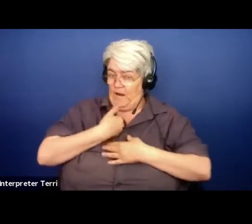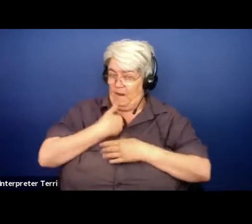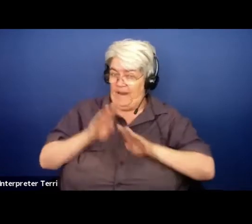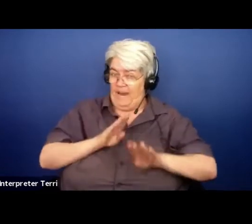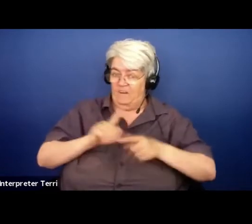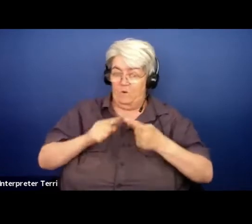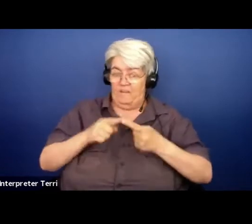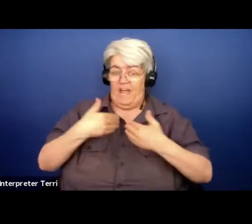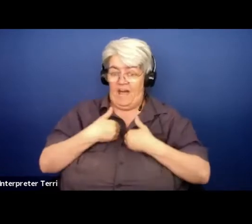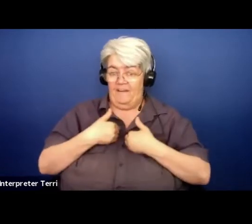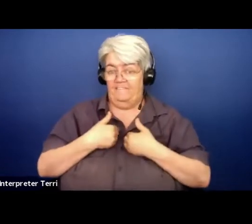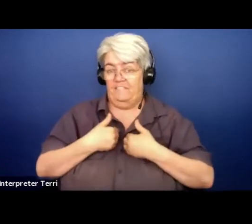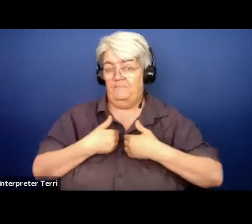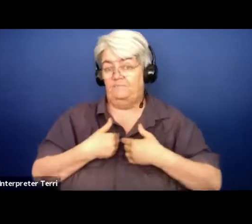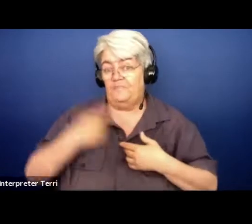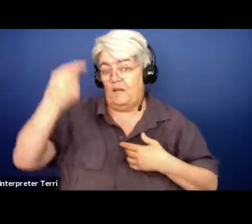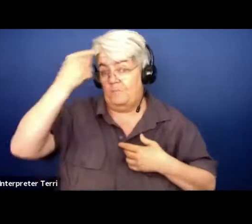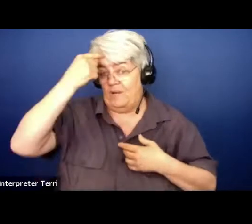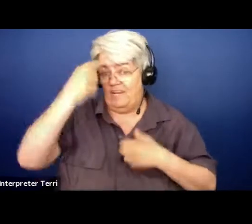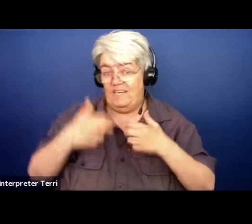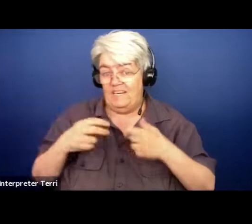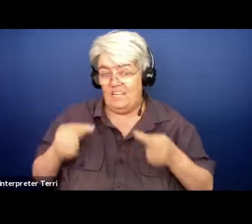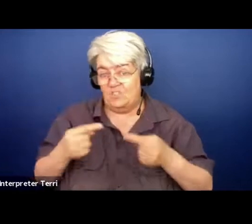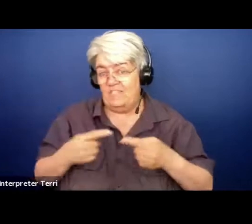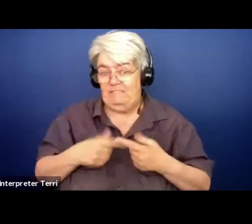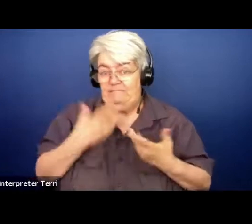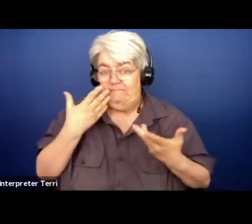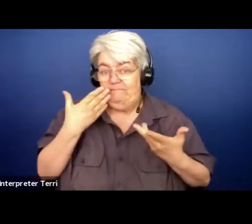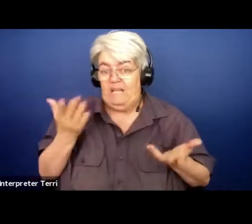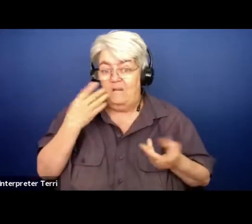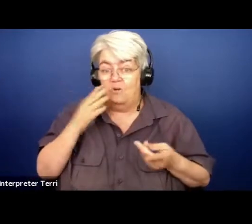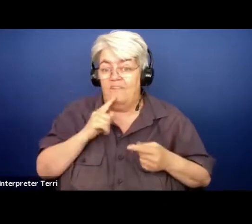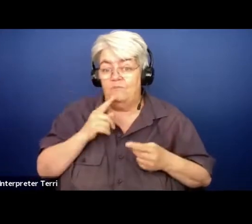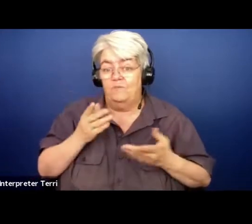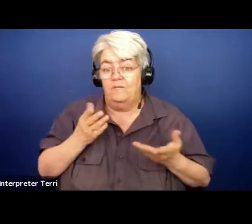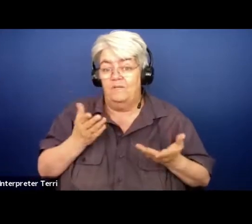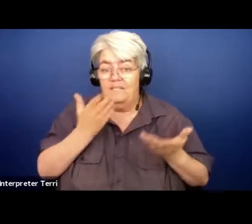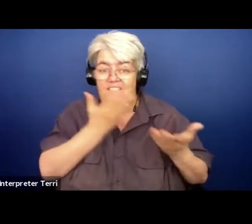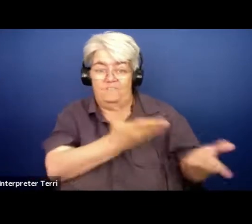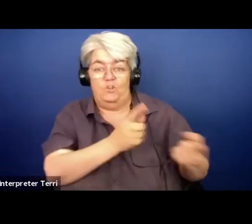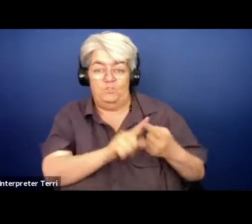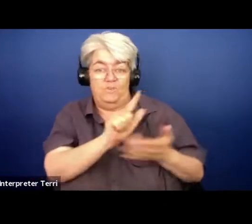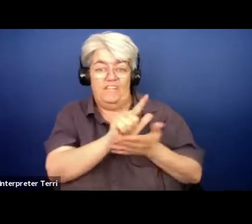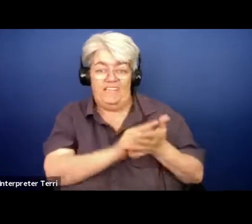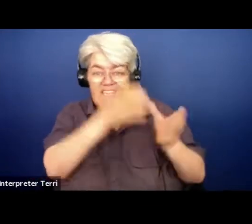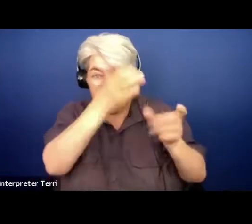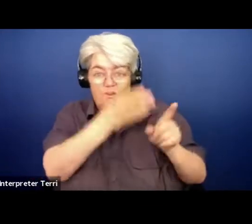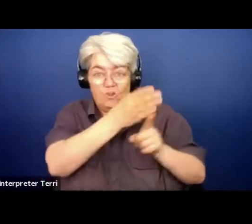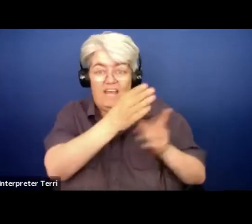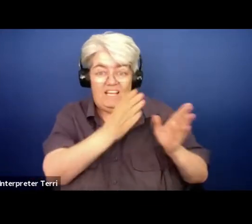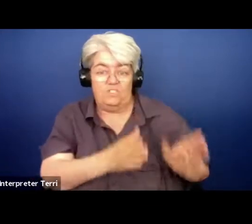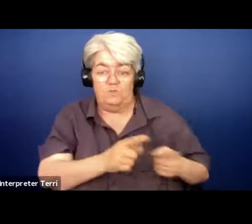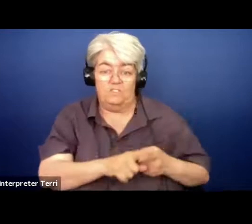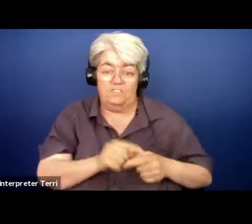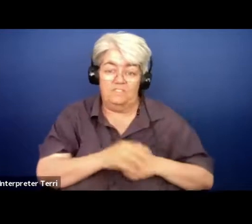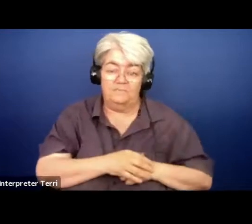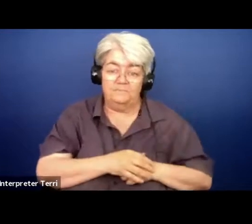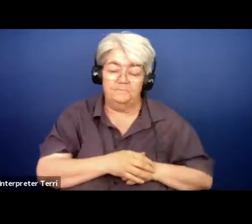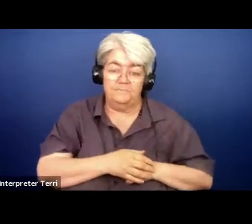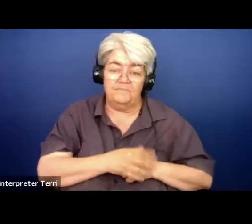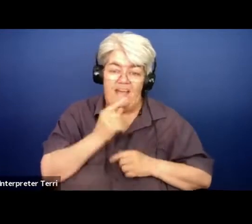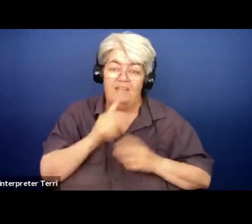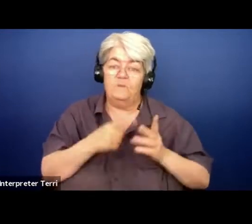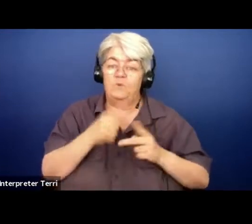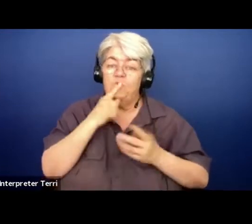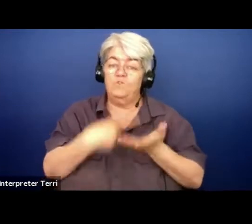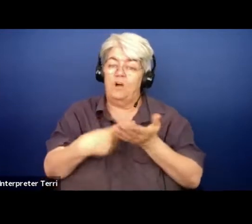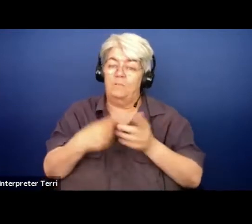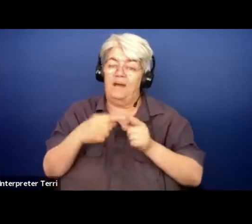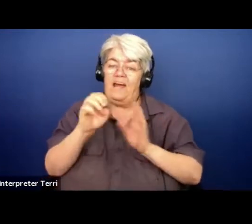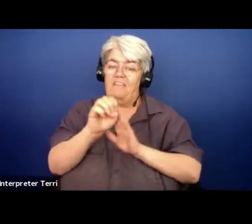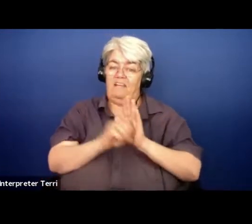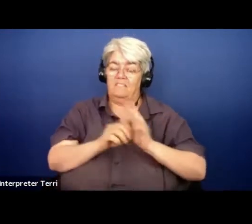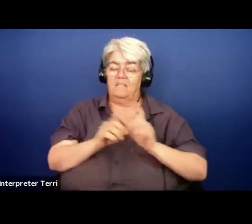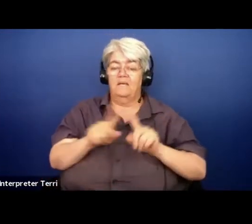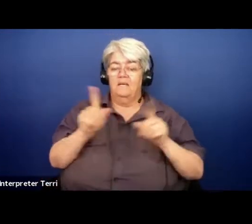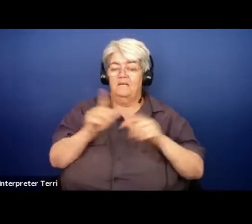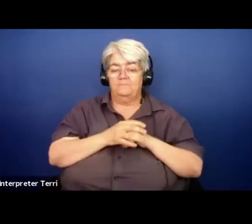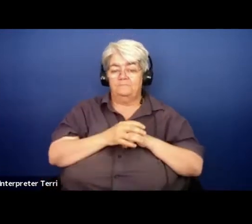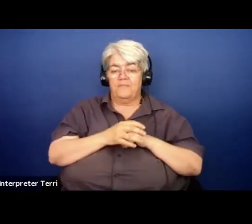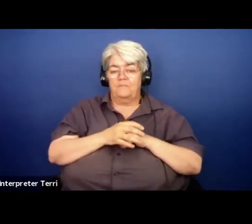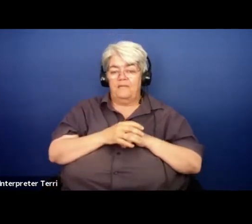when they have an injury in I'll have to refer to the legal experts. It is a disconnection